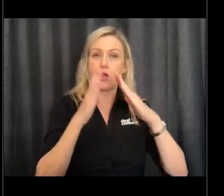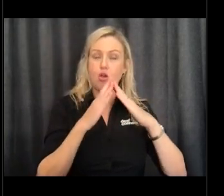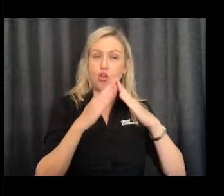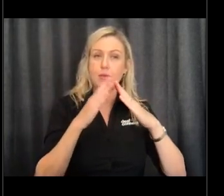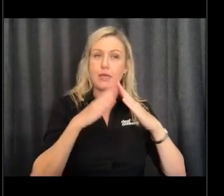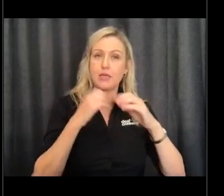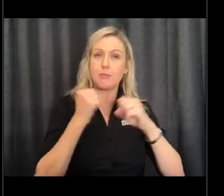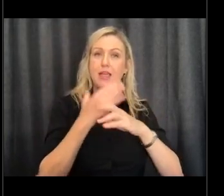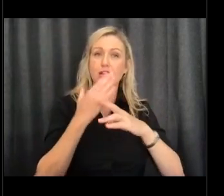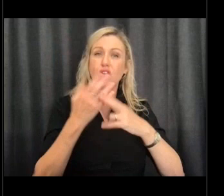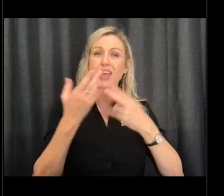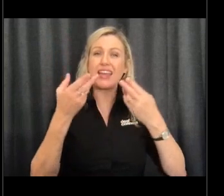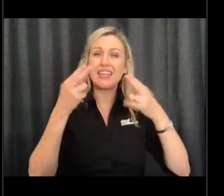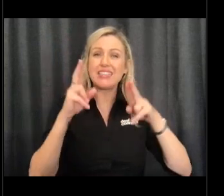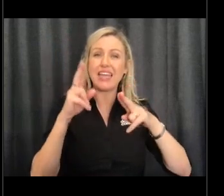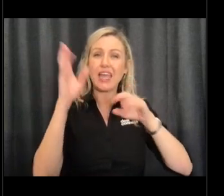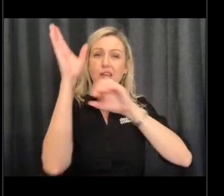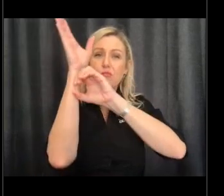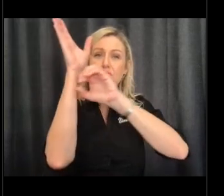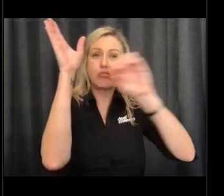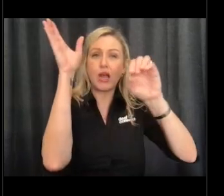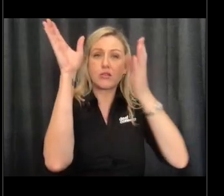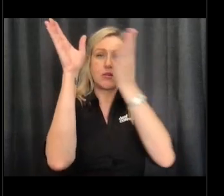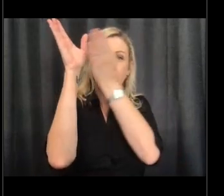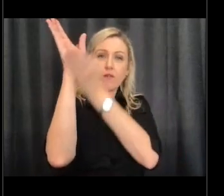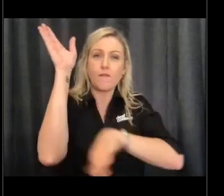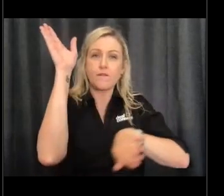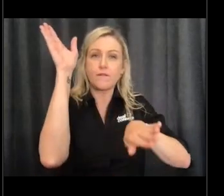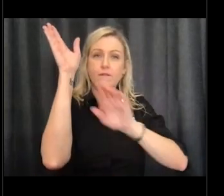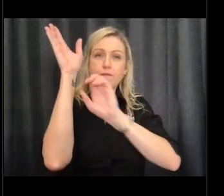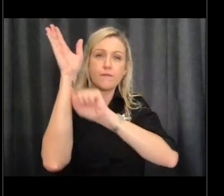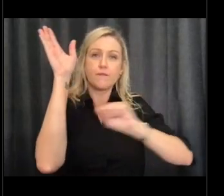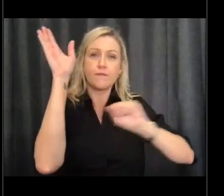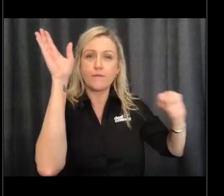branches are taken away or taken off quickly and promptly.